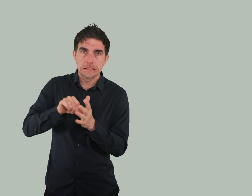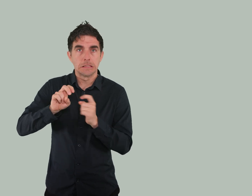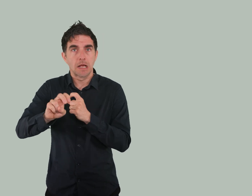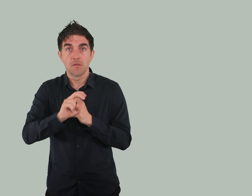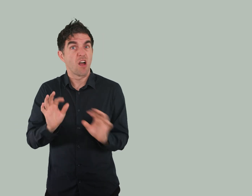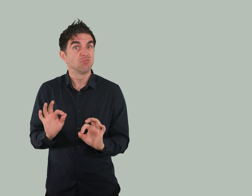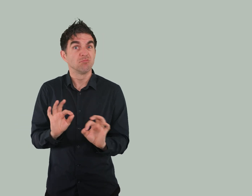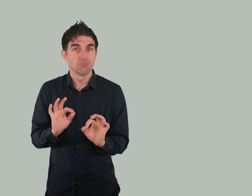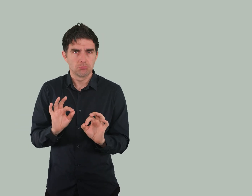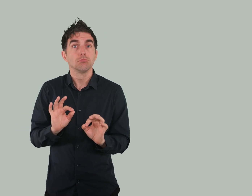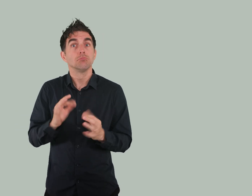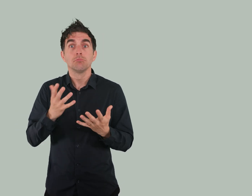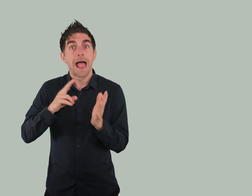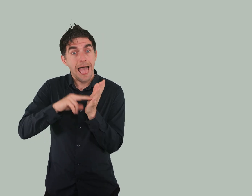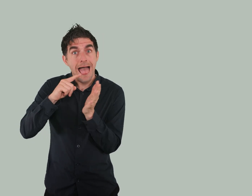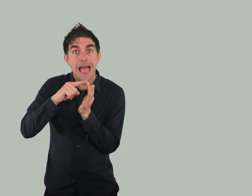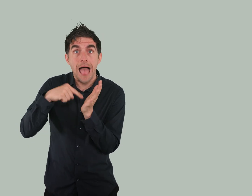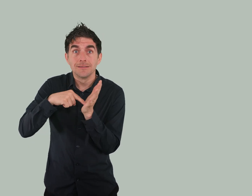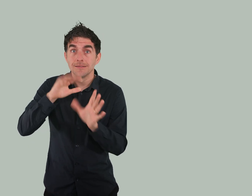removes transport as a barrier to participation.